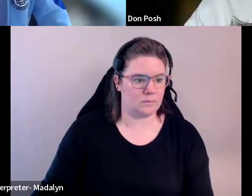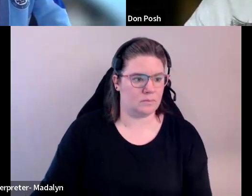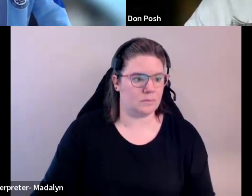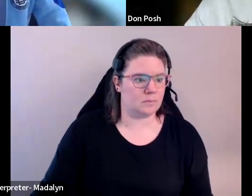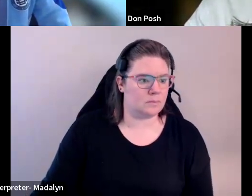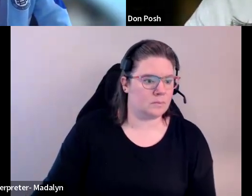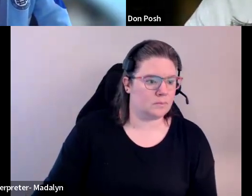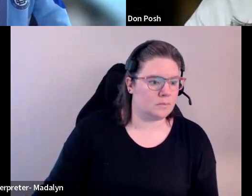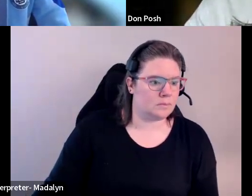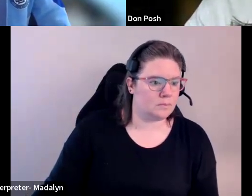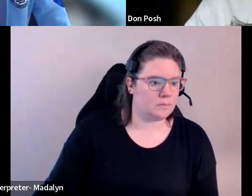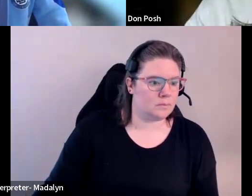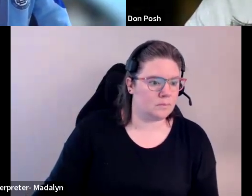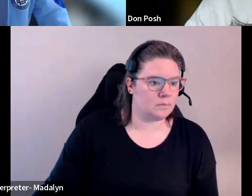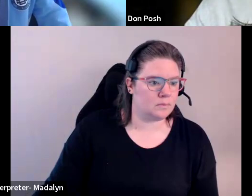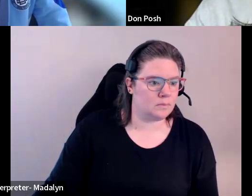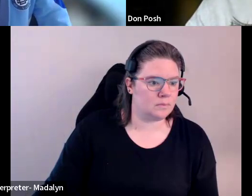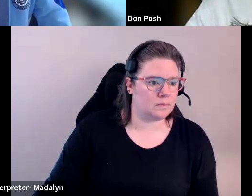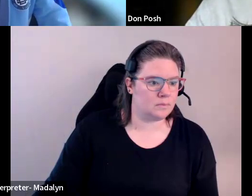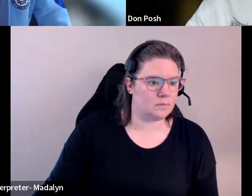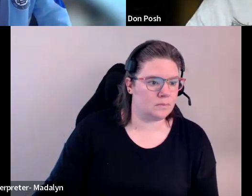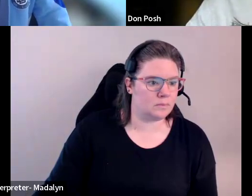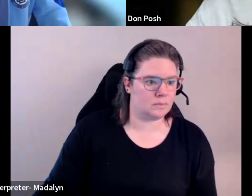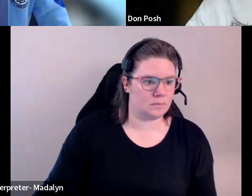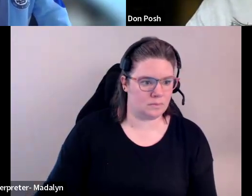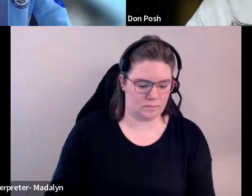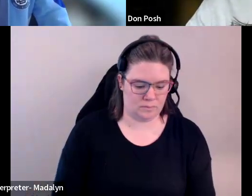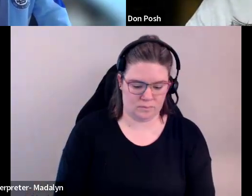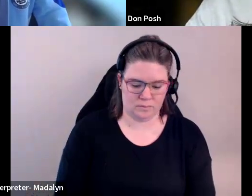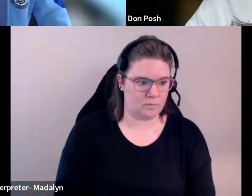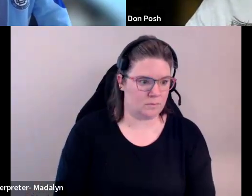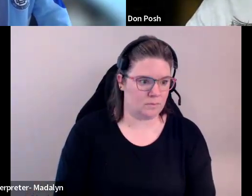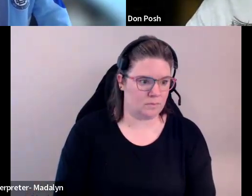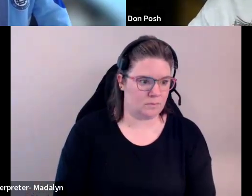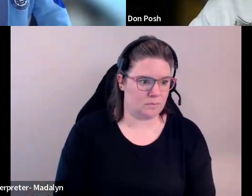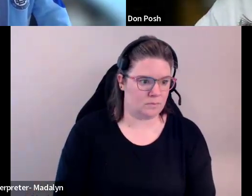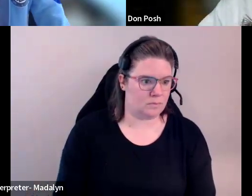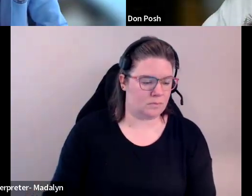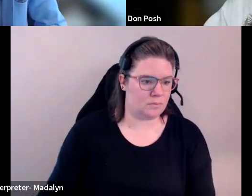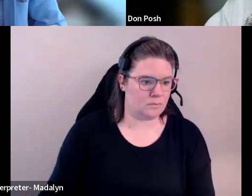Don Posh: it's something near and dear to my heart. Don Dew: Oh, good. Okay. Don Dew: I